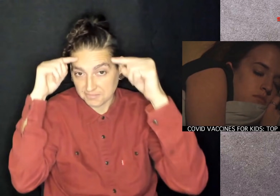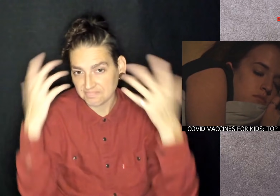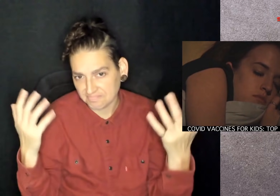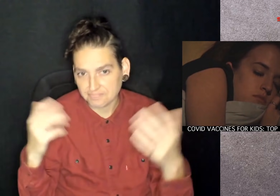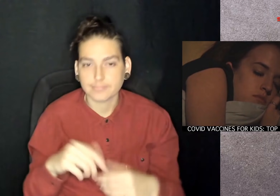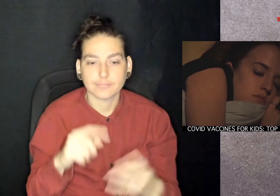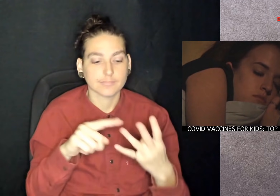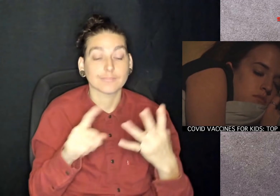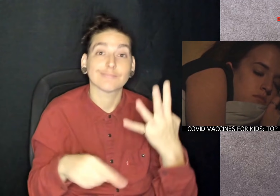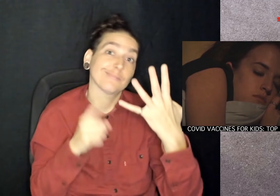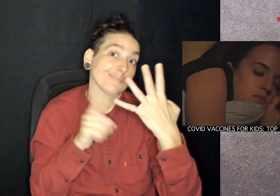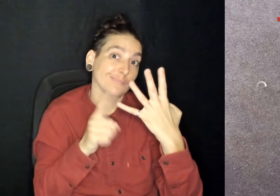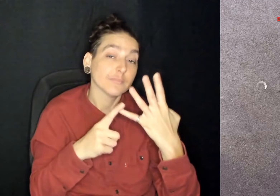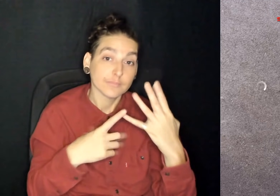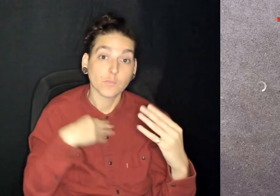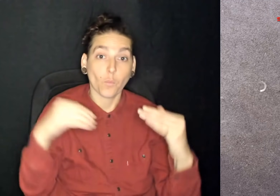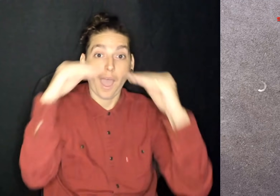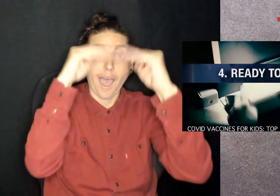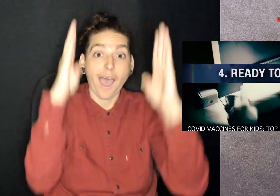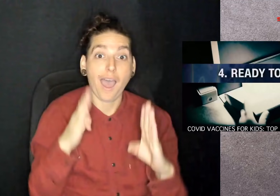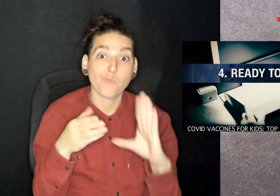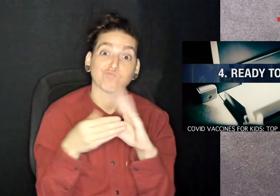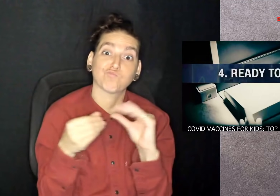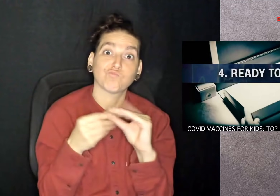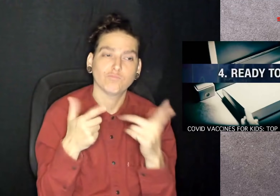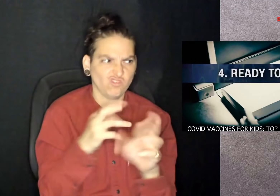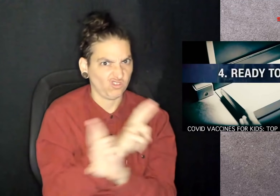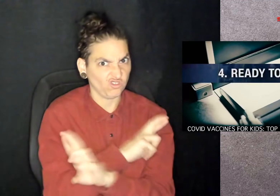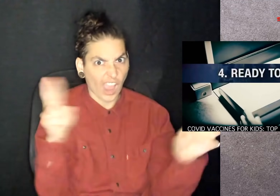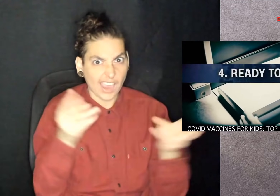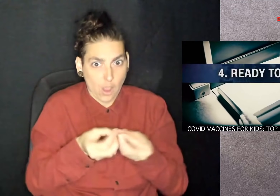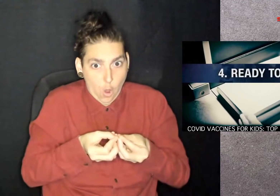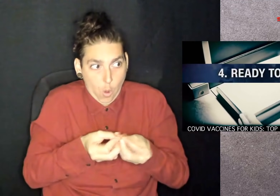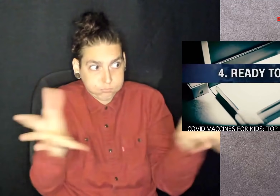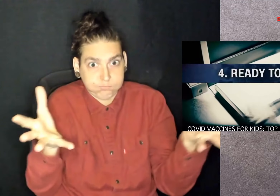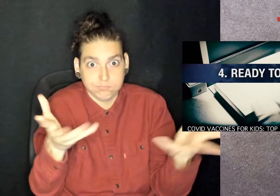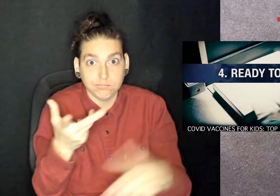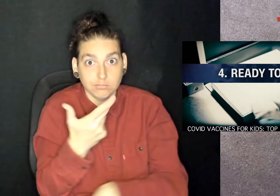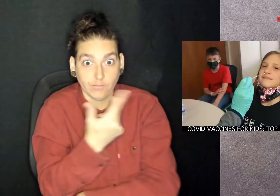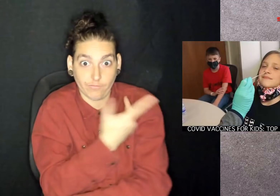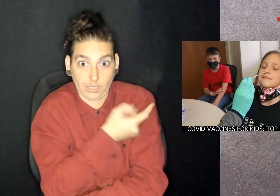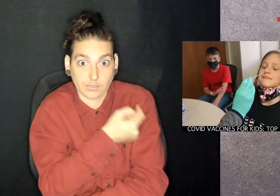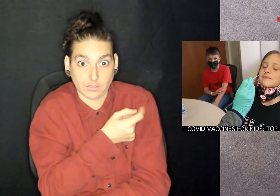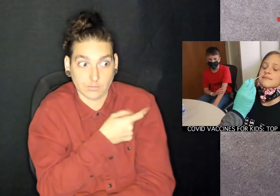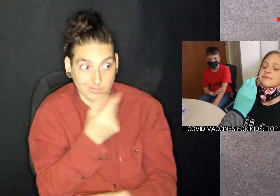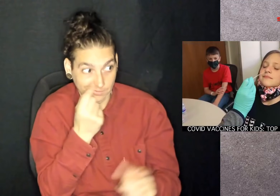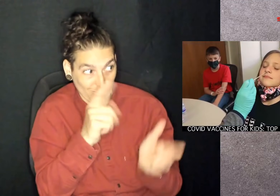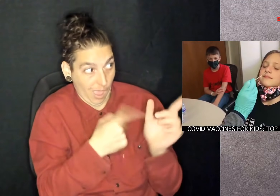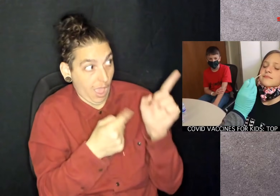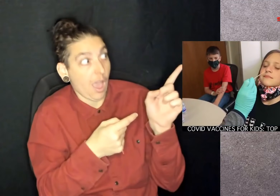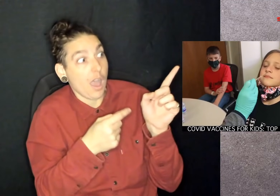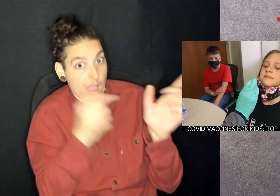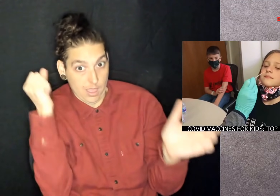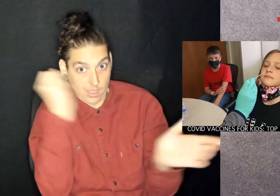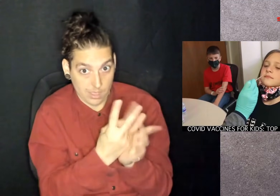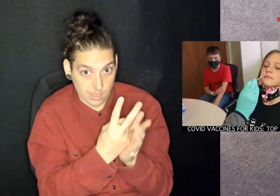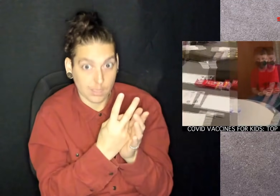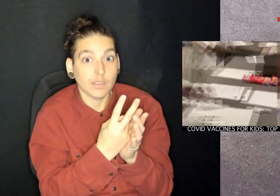or headaches number four the White House says it's ready to rollout the vaccine once approved